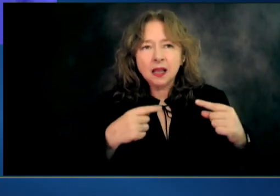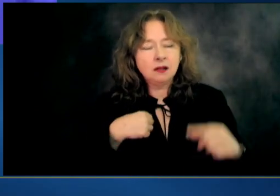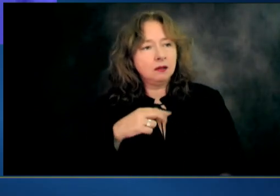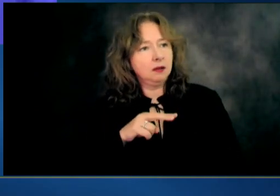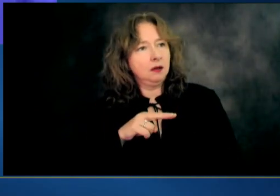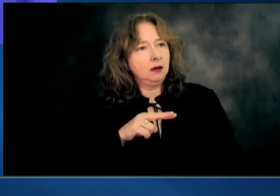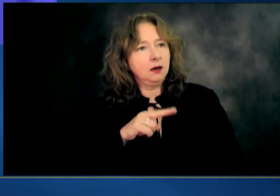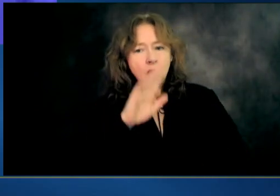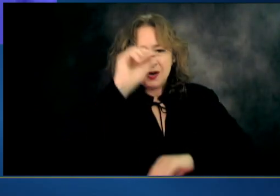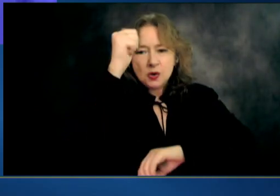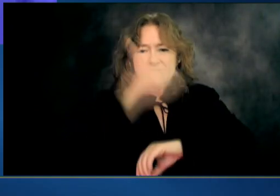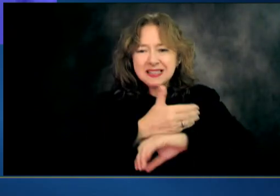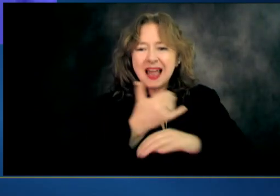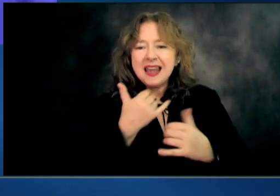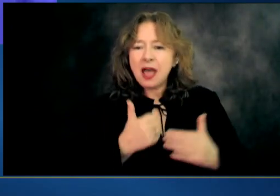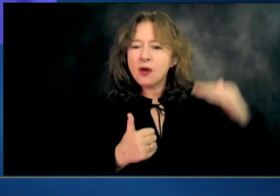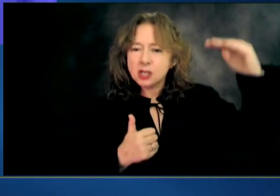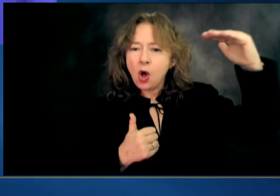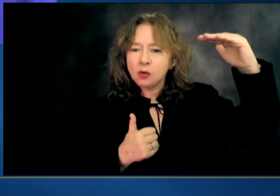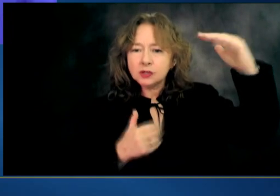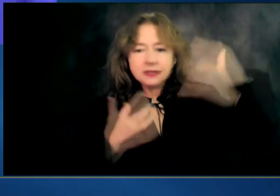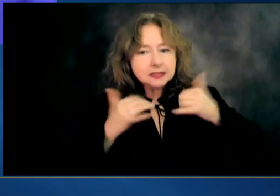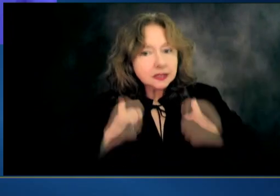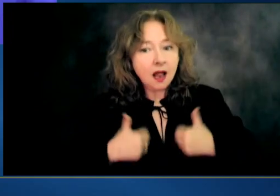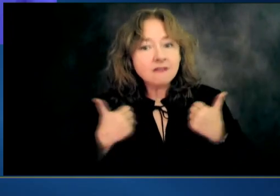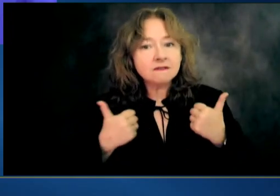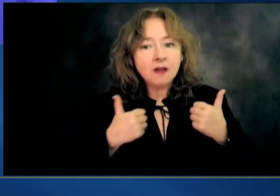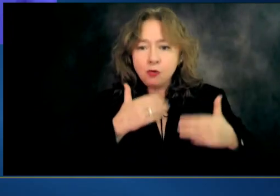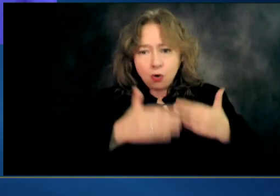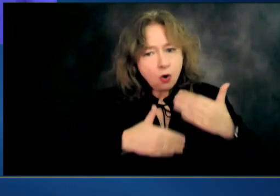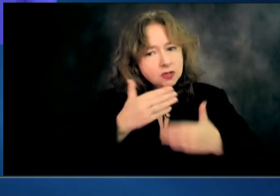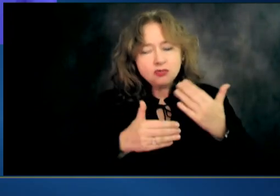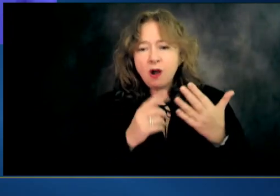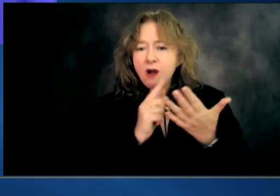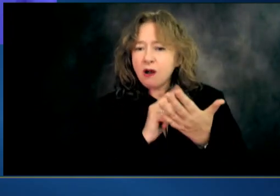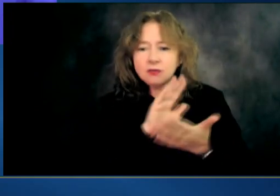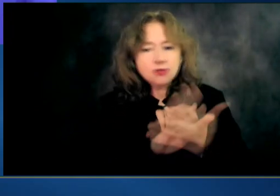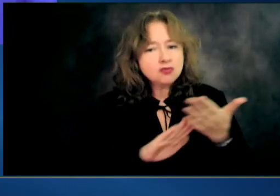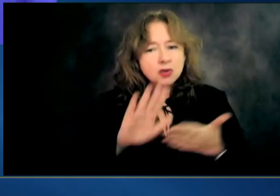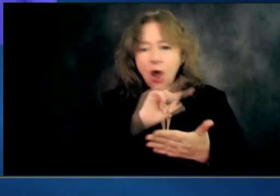and he is still with us and going strong, finished college, but he's still going through pain.